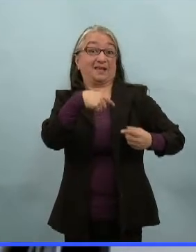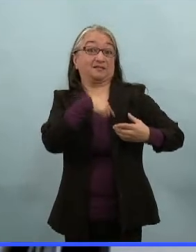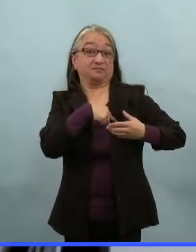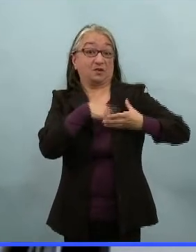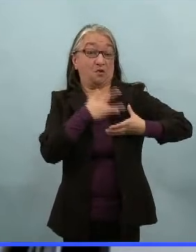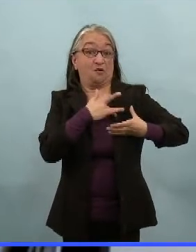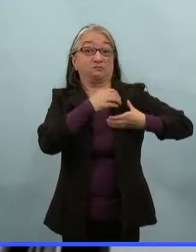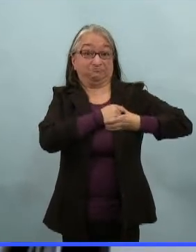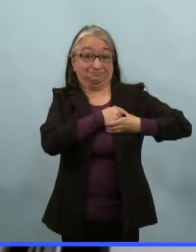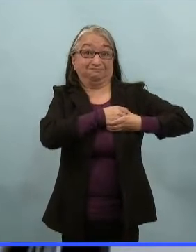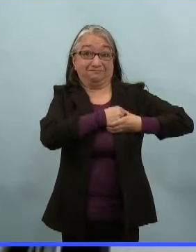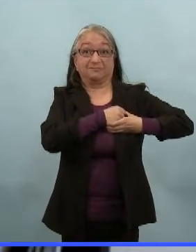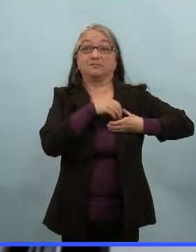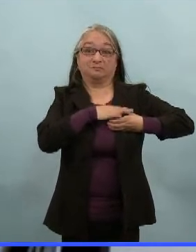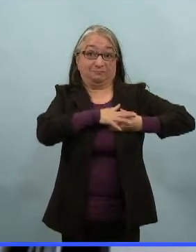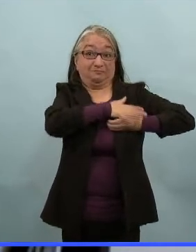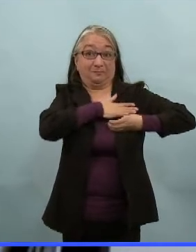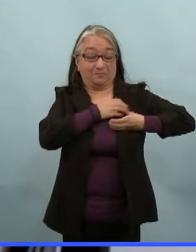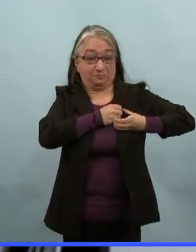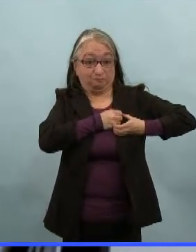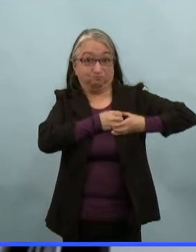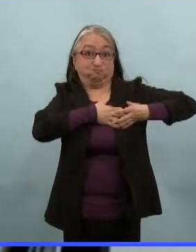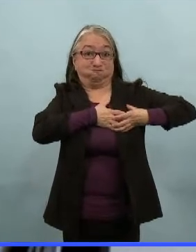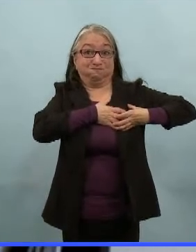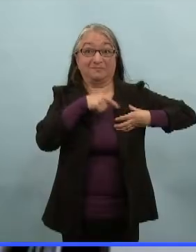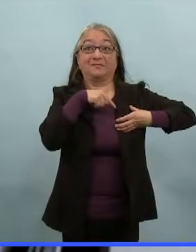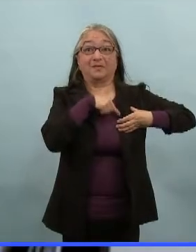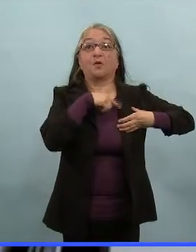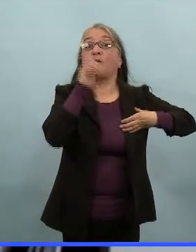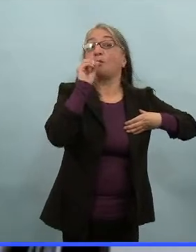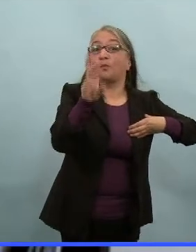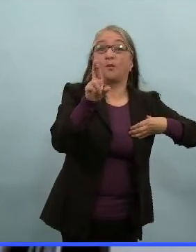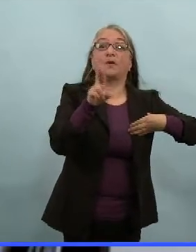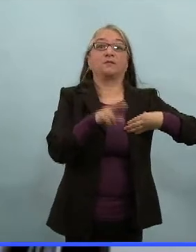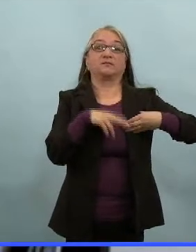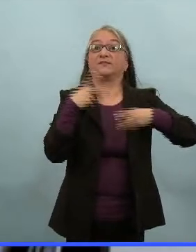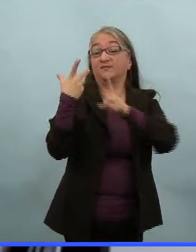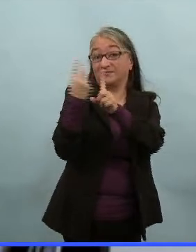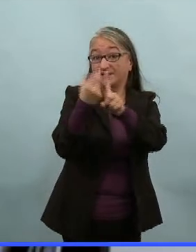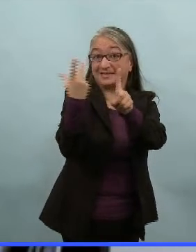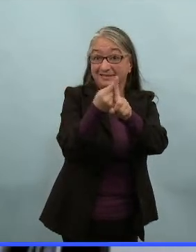for both vaccines getting the vaccine is still far safer than risking a covet infection